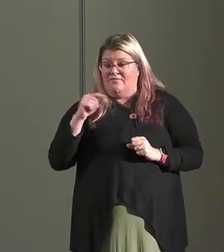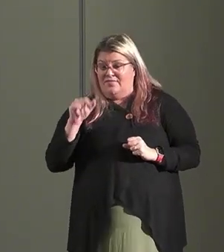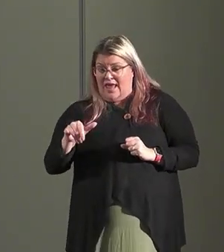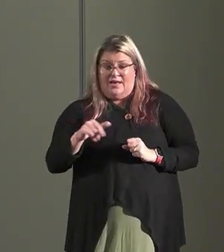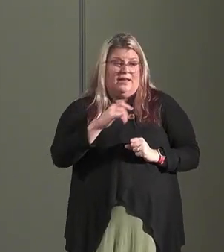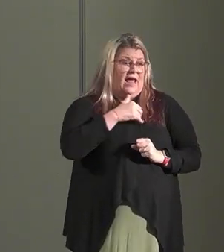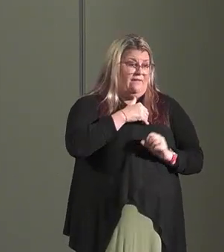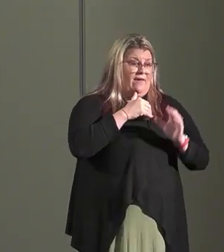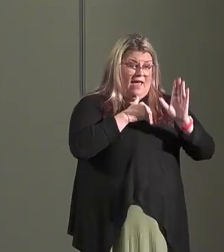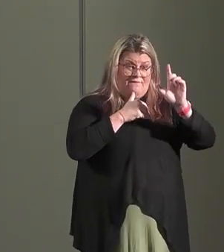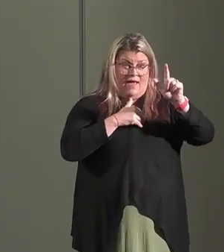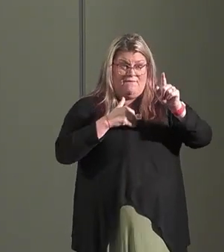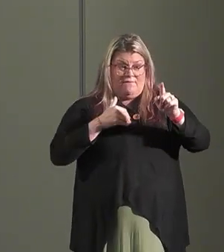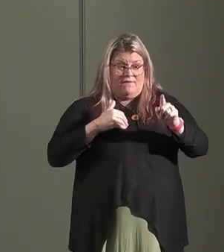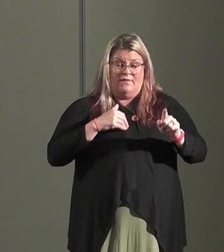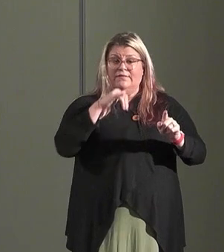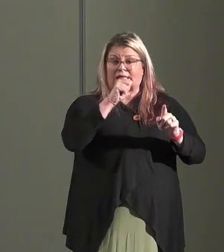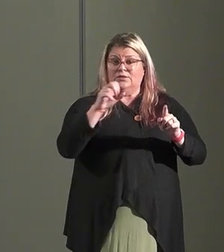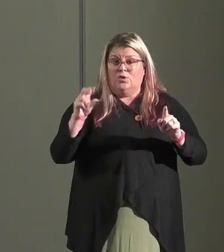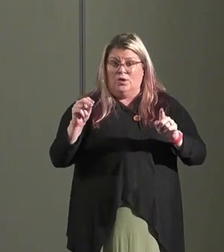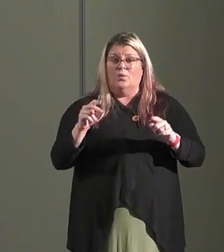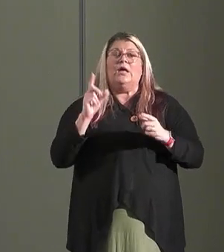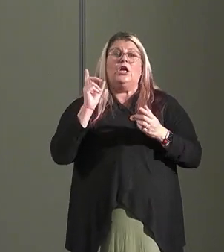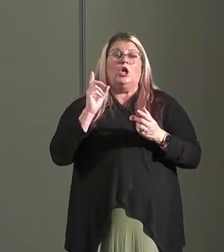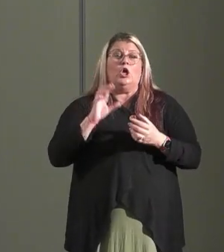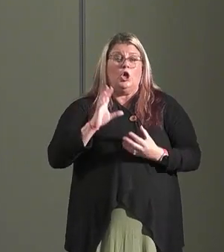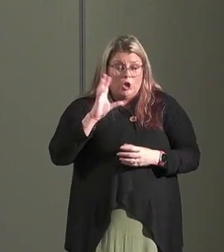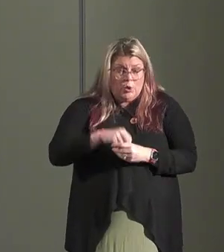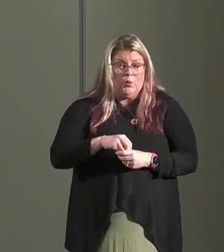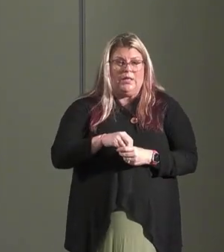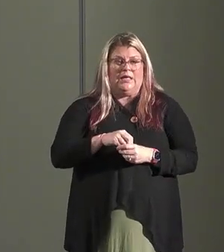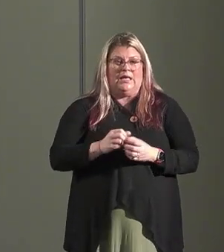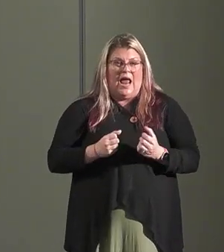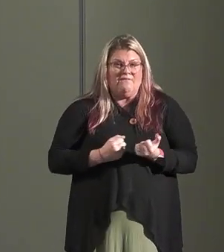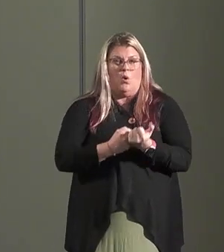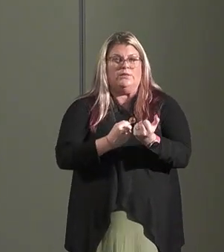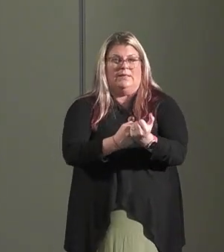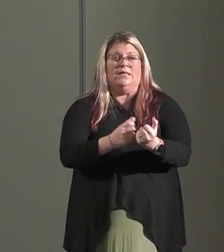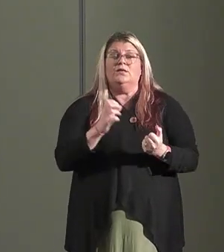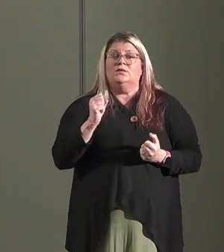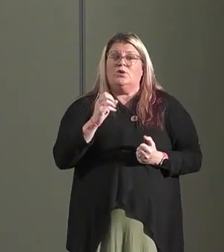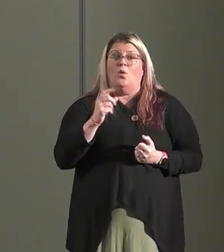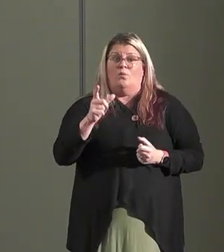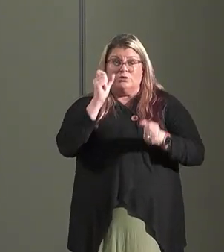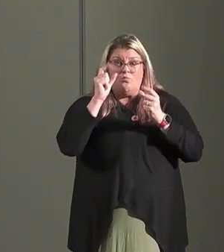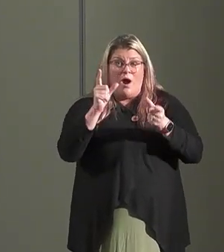Including enforcement mechanism is one thing we looked at. There were surprising number of